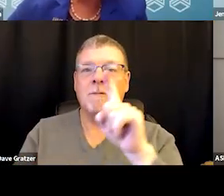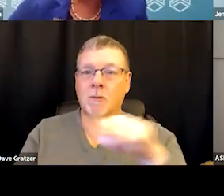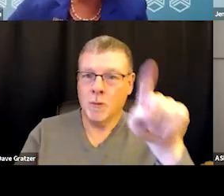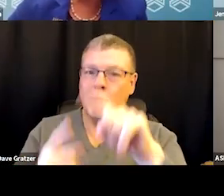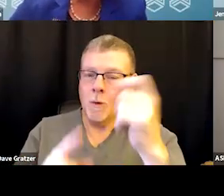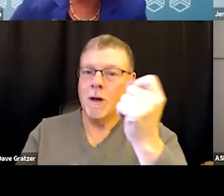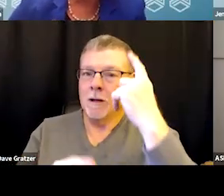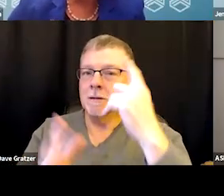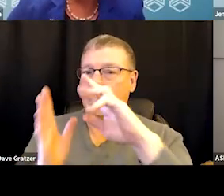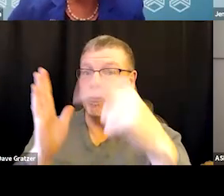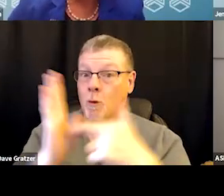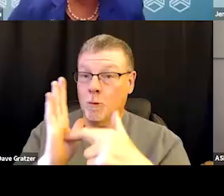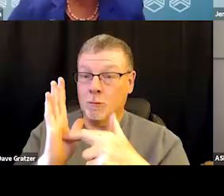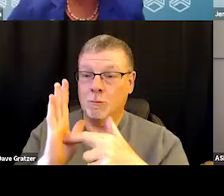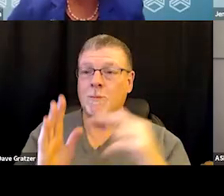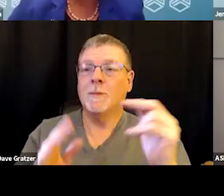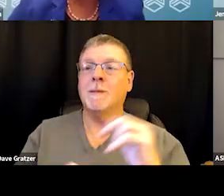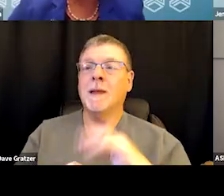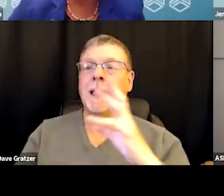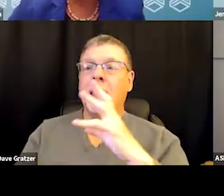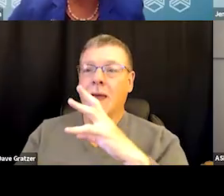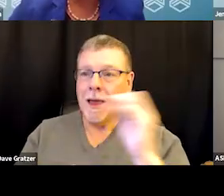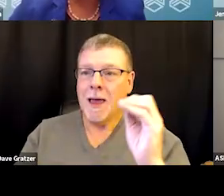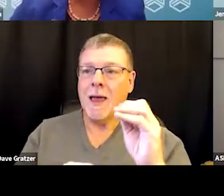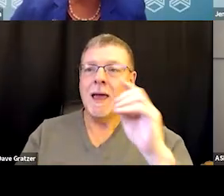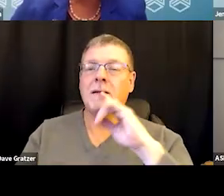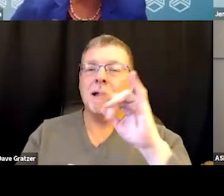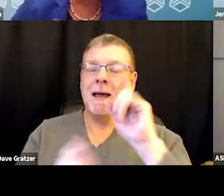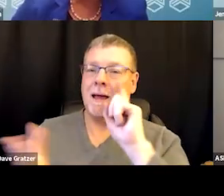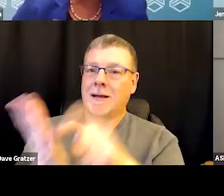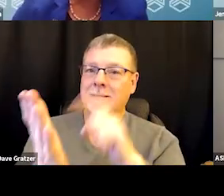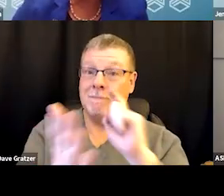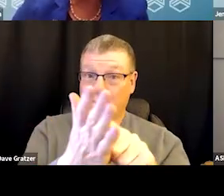everyone's role is, and to identify the different roles and the different